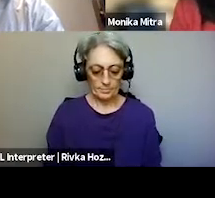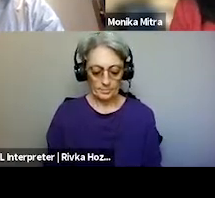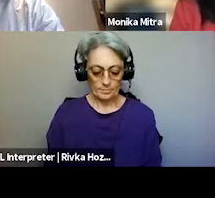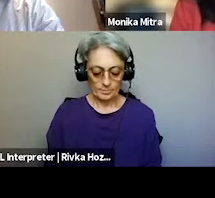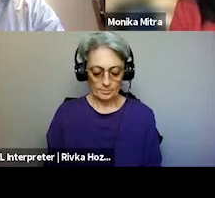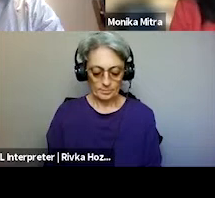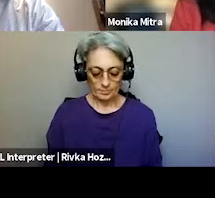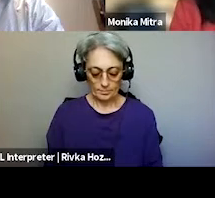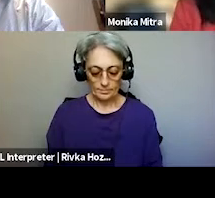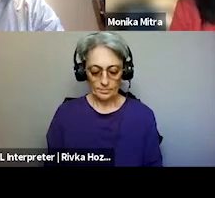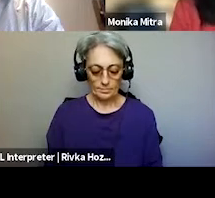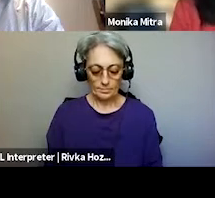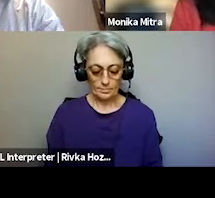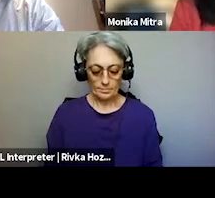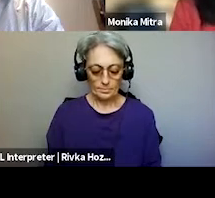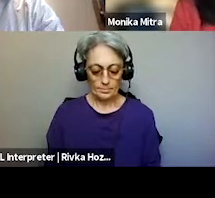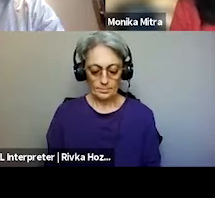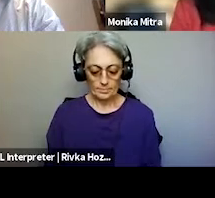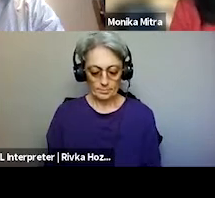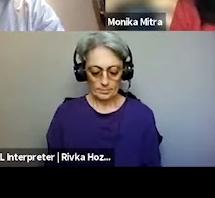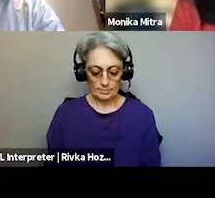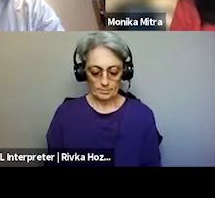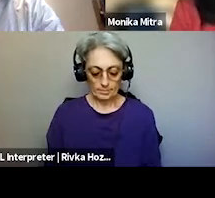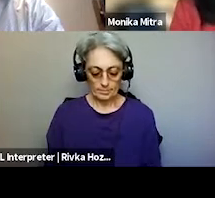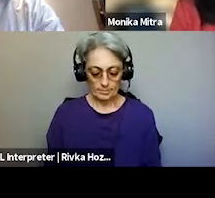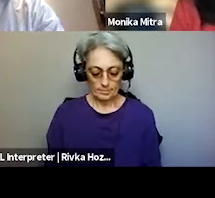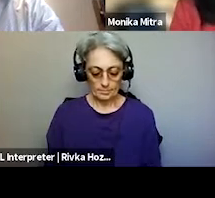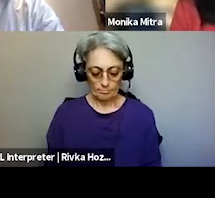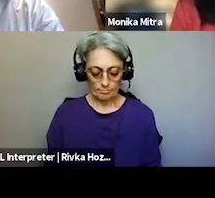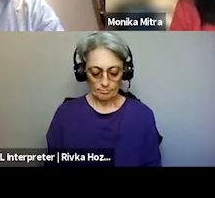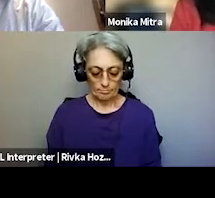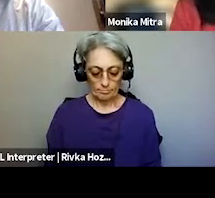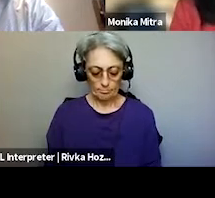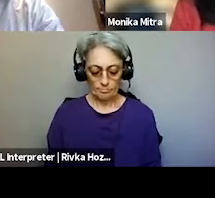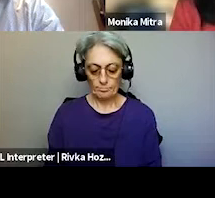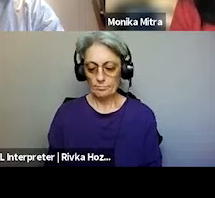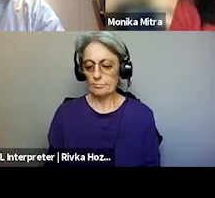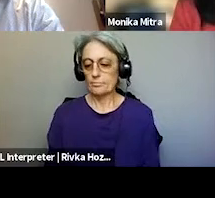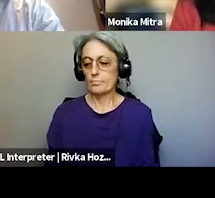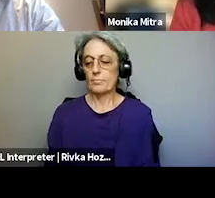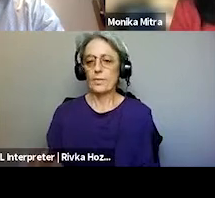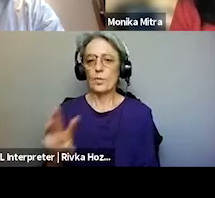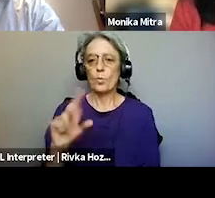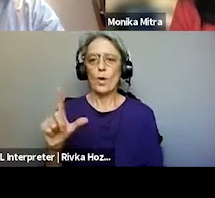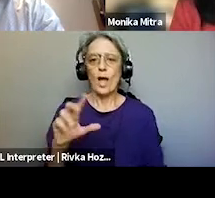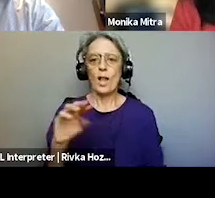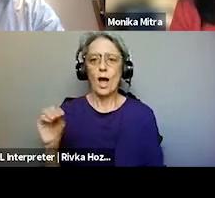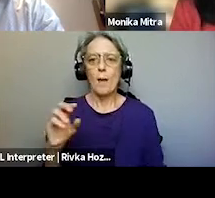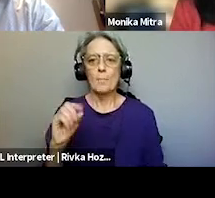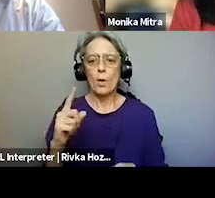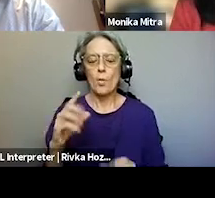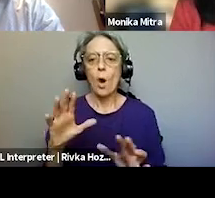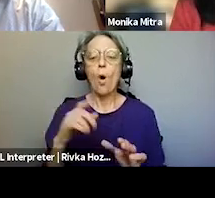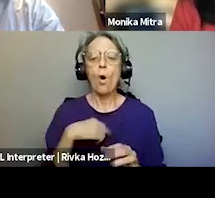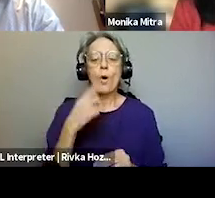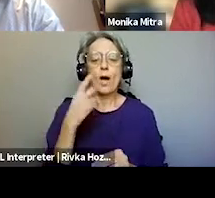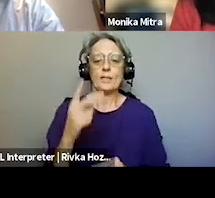Well, no one’s sending, oh wait there’s one. Amis says the “urgent need to foster more